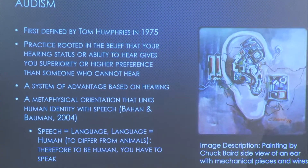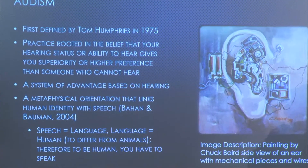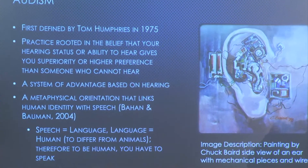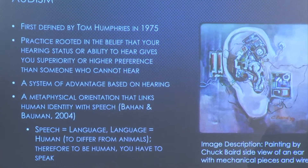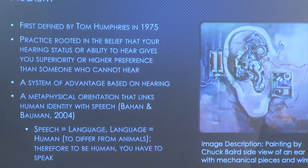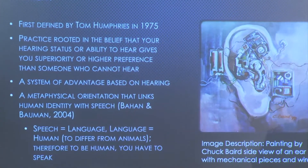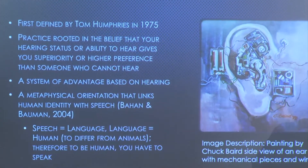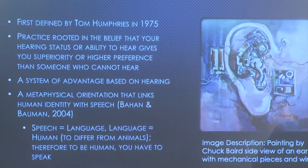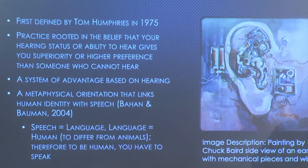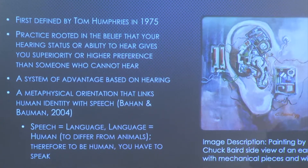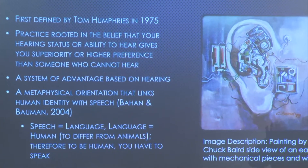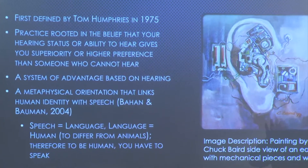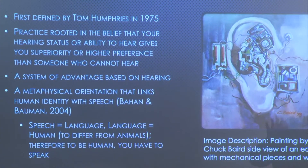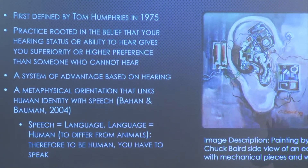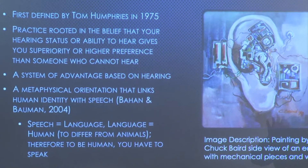It's that feeling or--